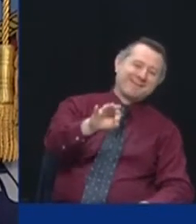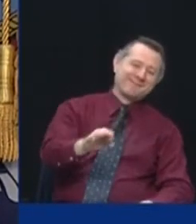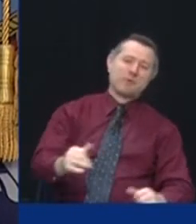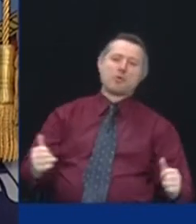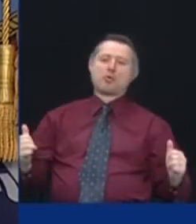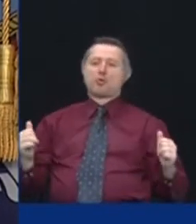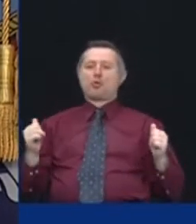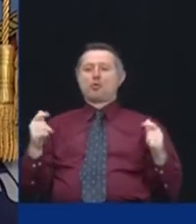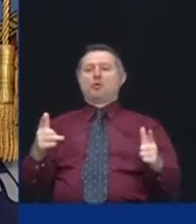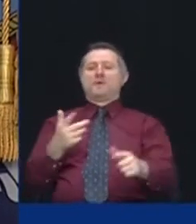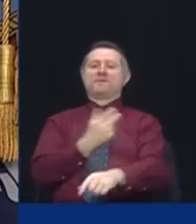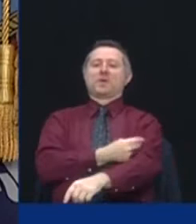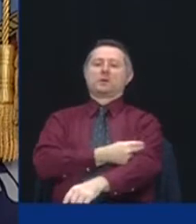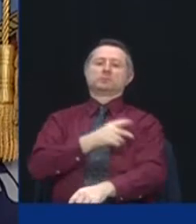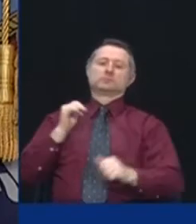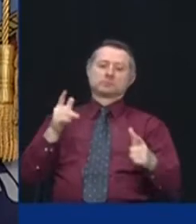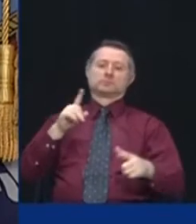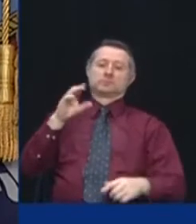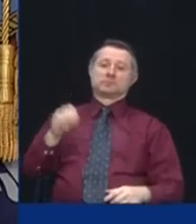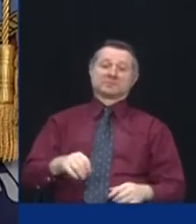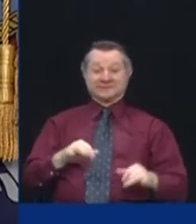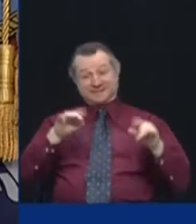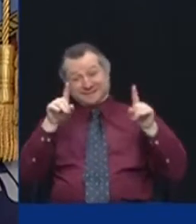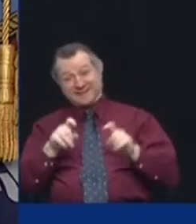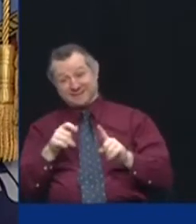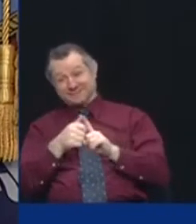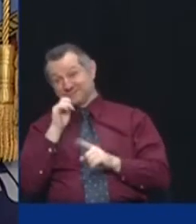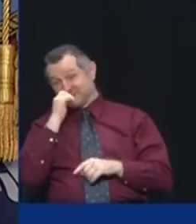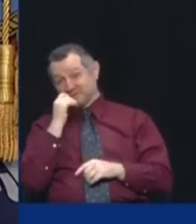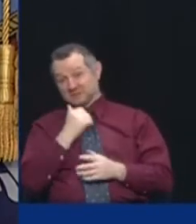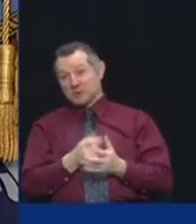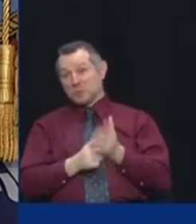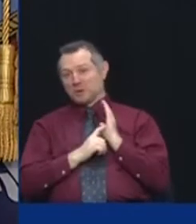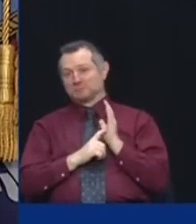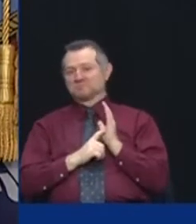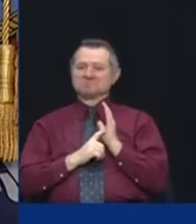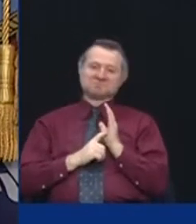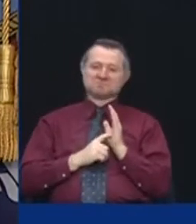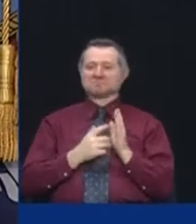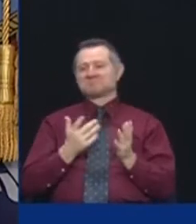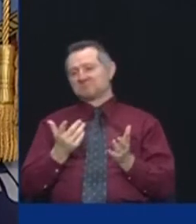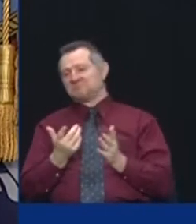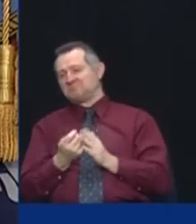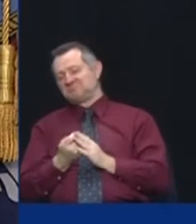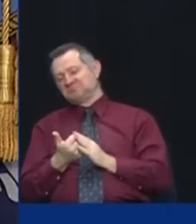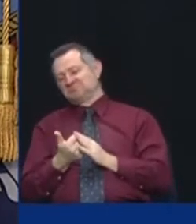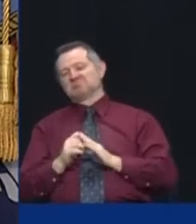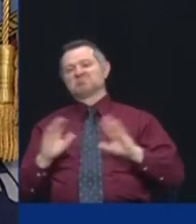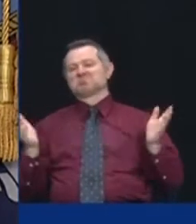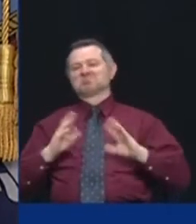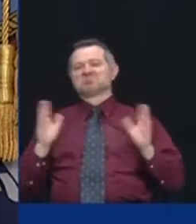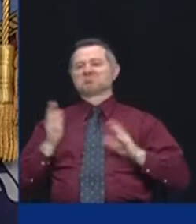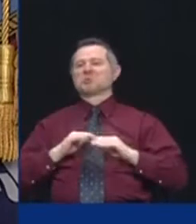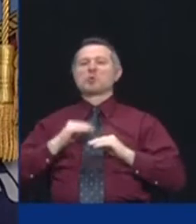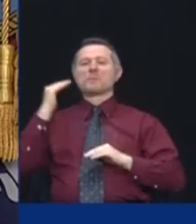YOU COULD BE AT 100% IF YOU HAVE ALL VACCINATED PEOPLE. WE'RE DOING AWAY WITH THE